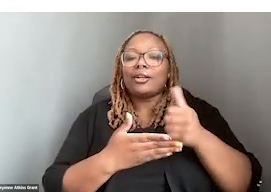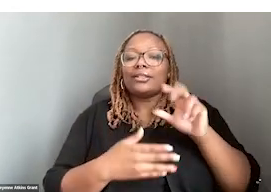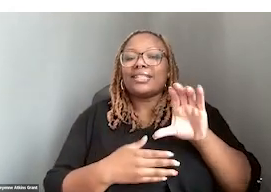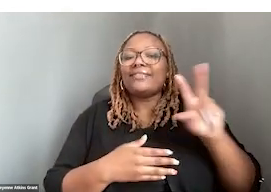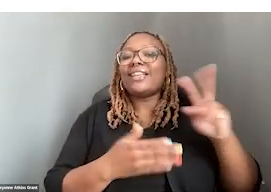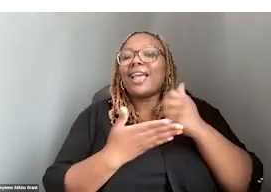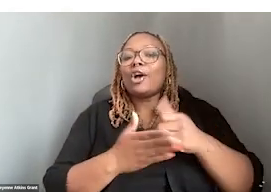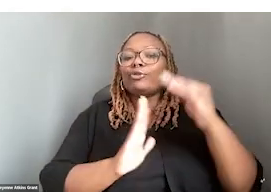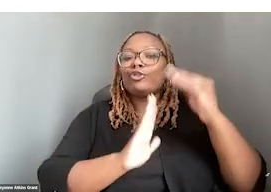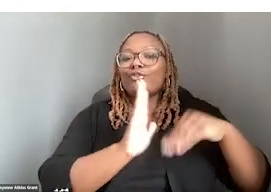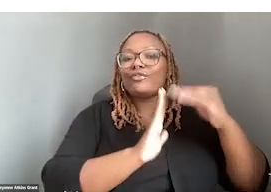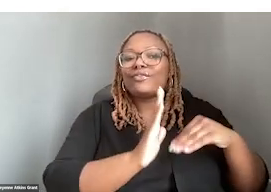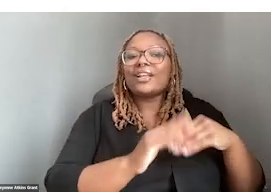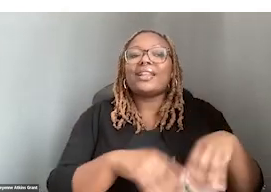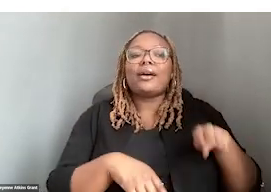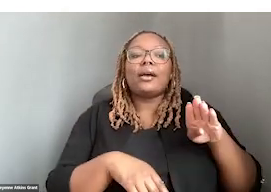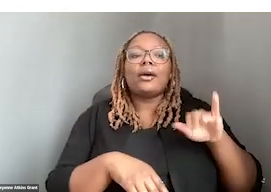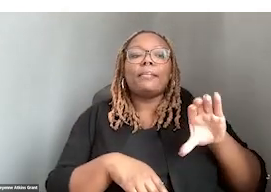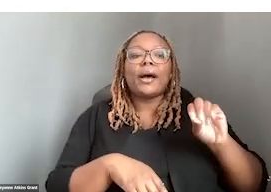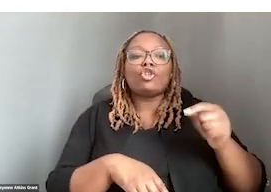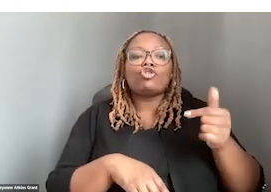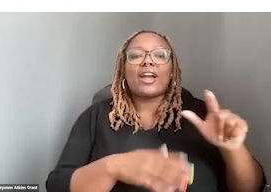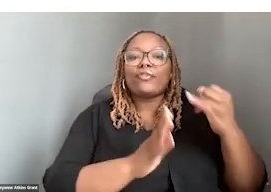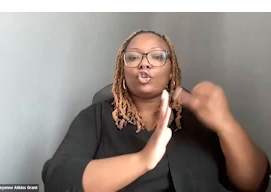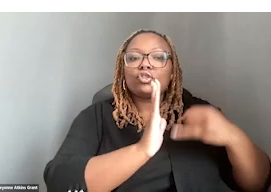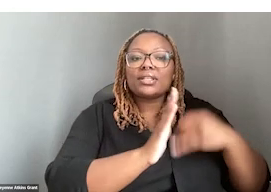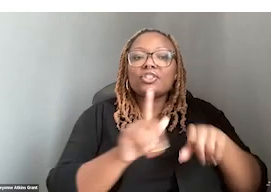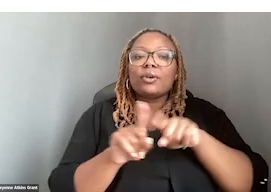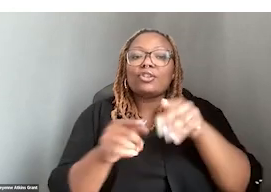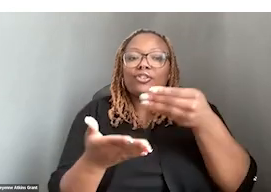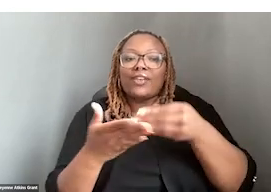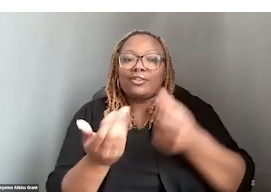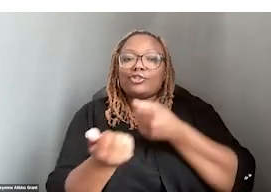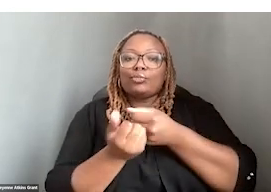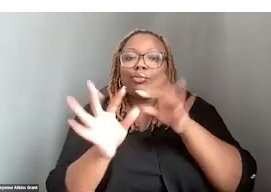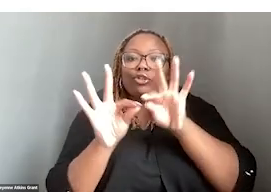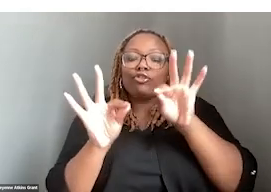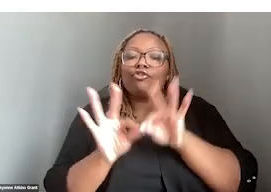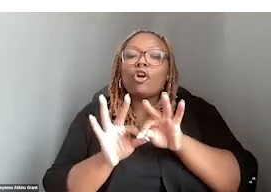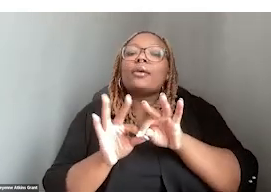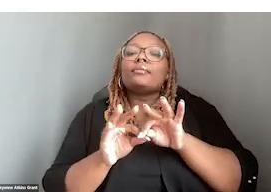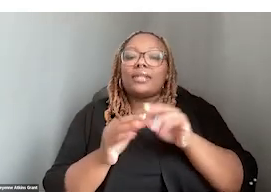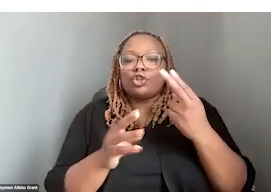and financial support forms that are part of your grant application process to the National Science Foundation.